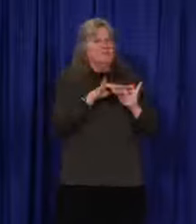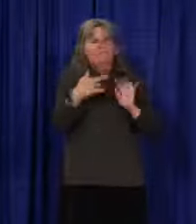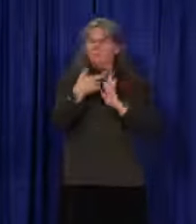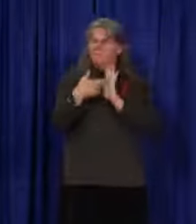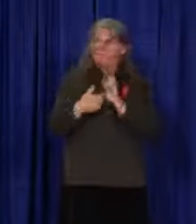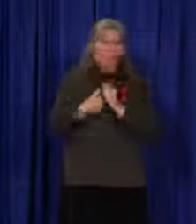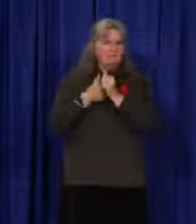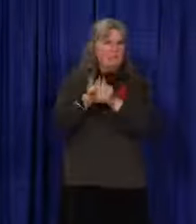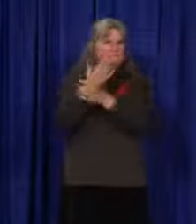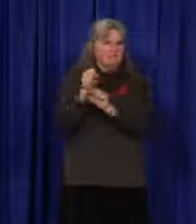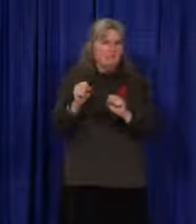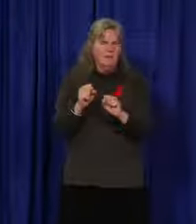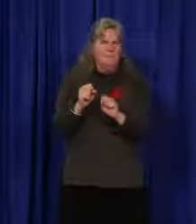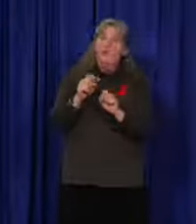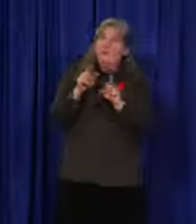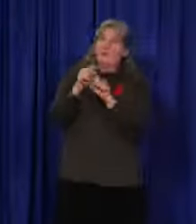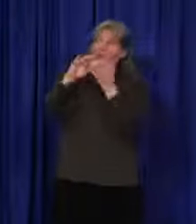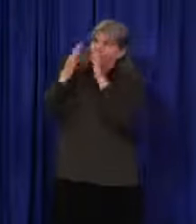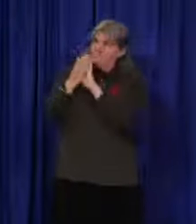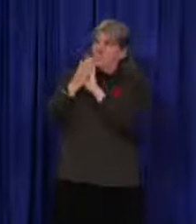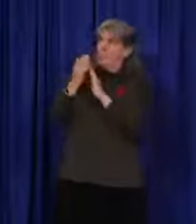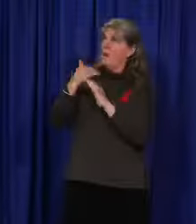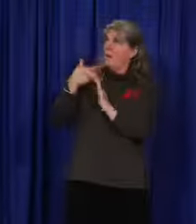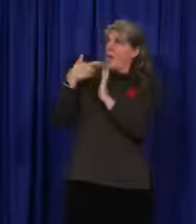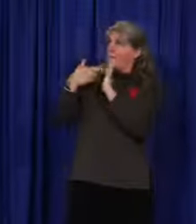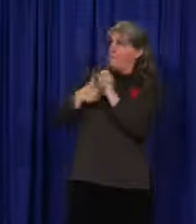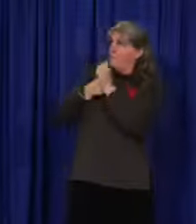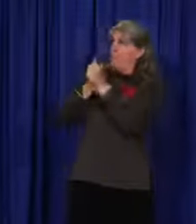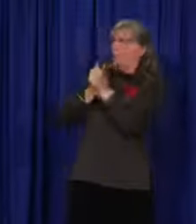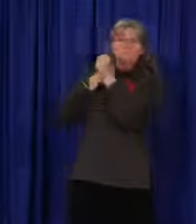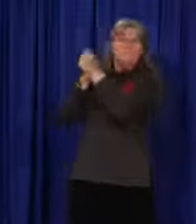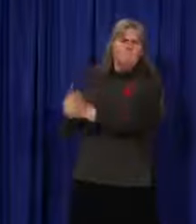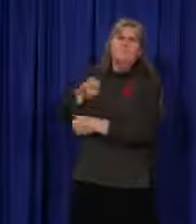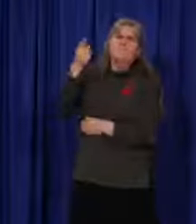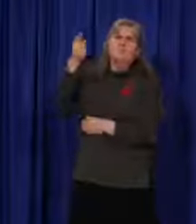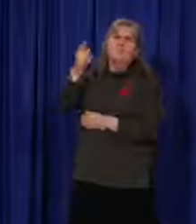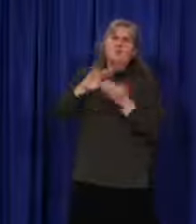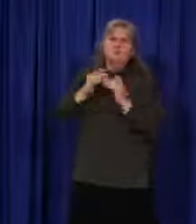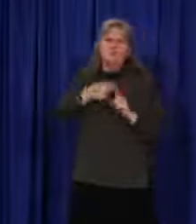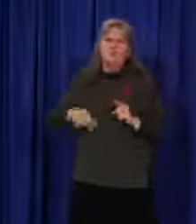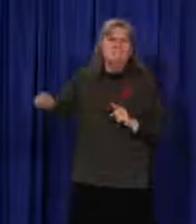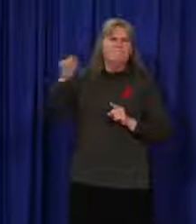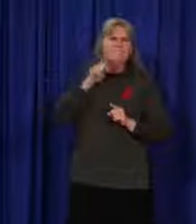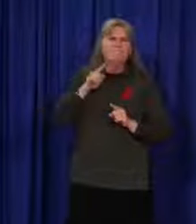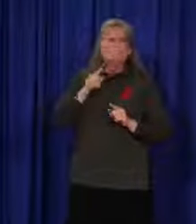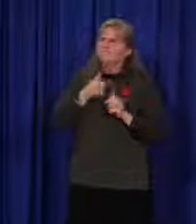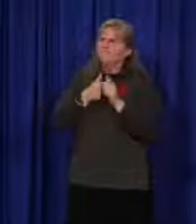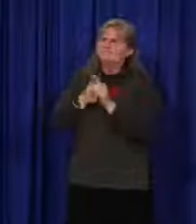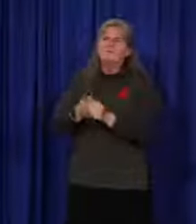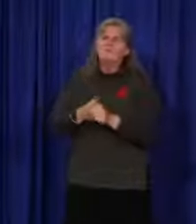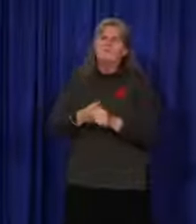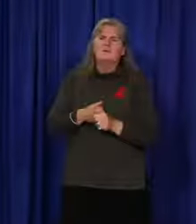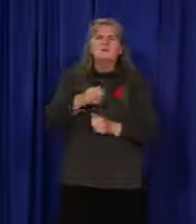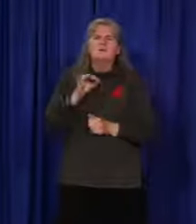hear about it or if we heard about it through public health, then we would at least come back